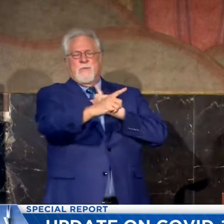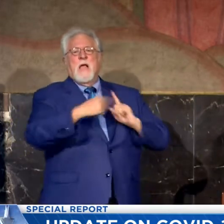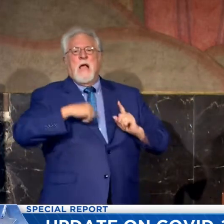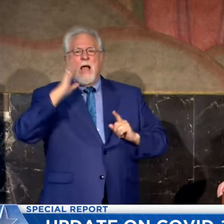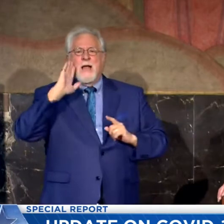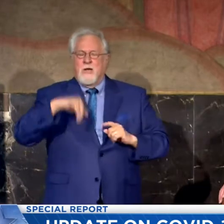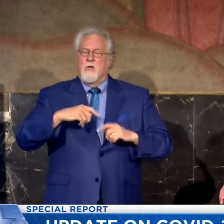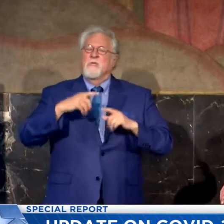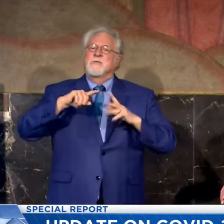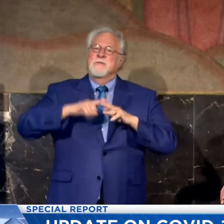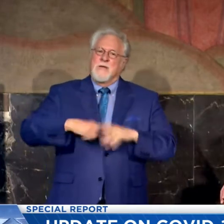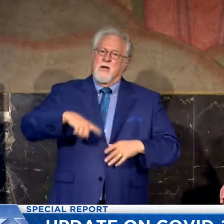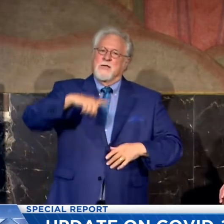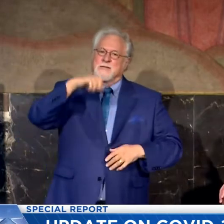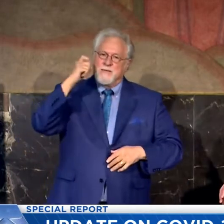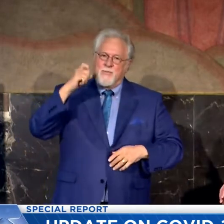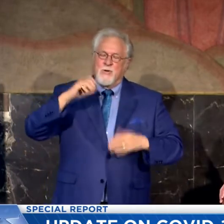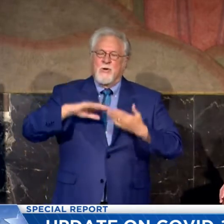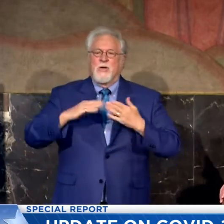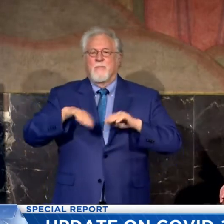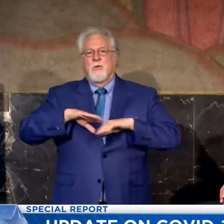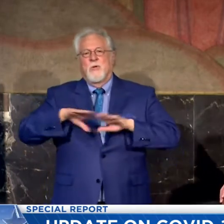YOU CAN SPREAD OUT AND WEAR